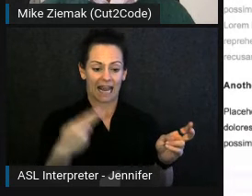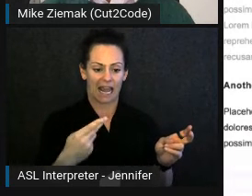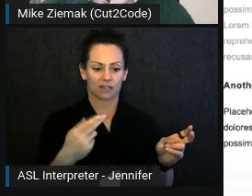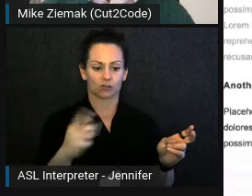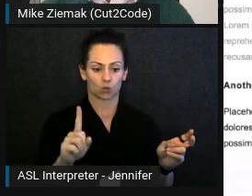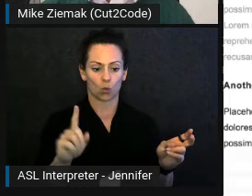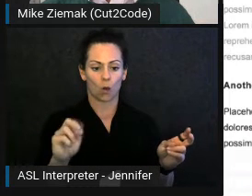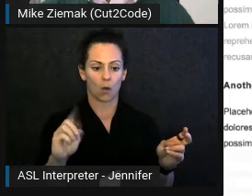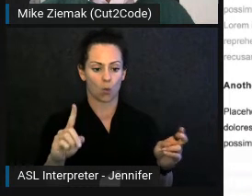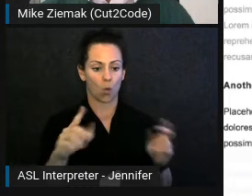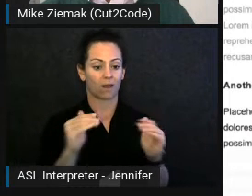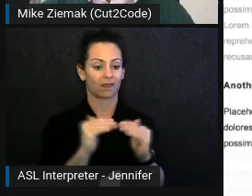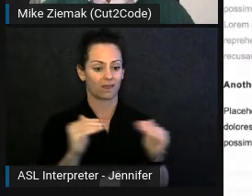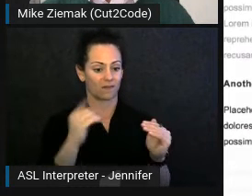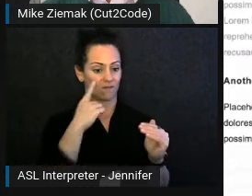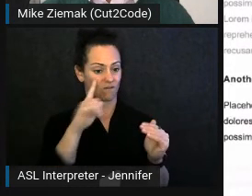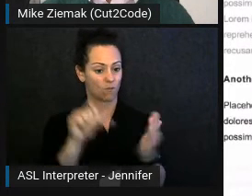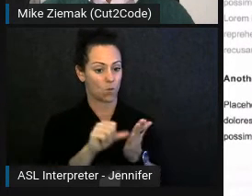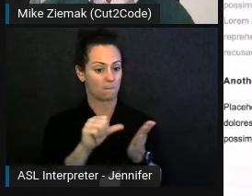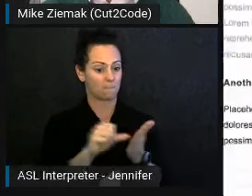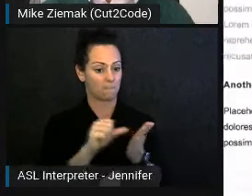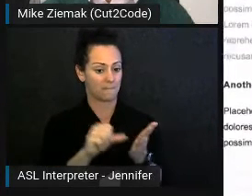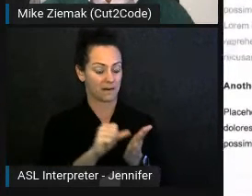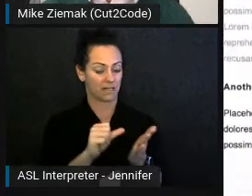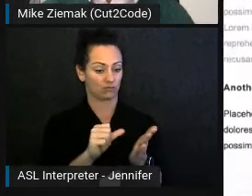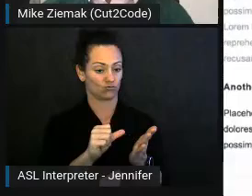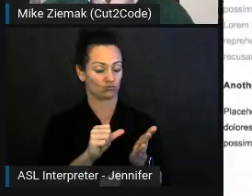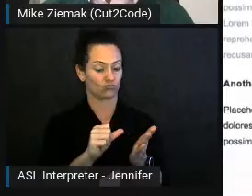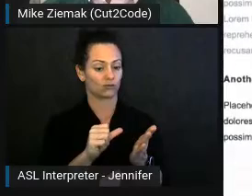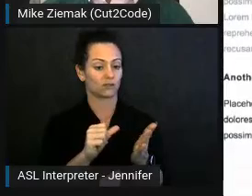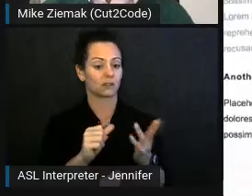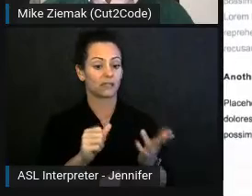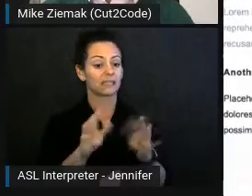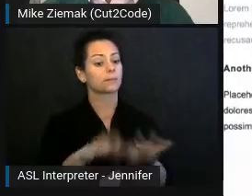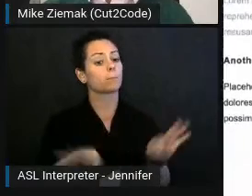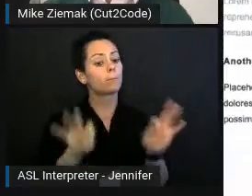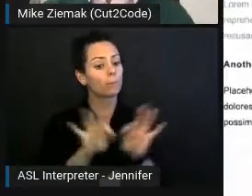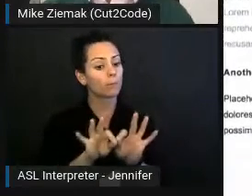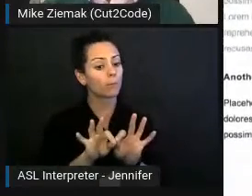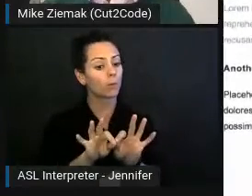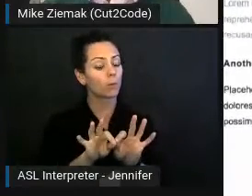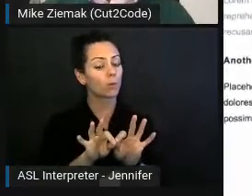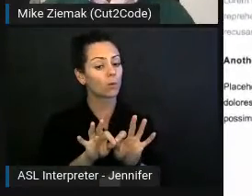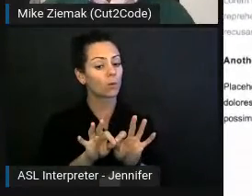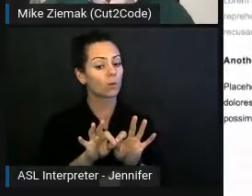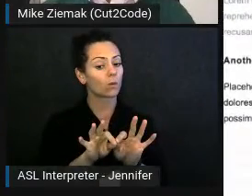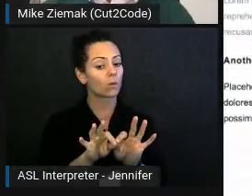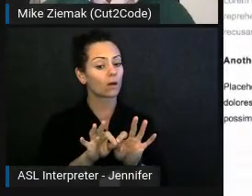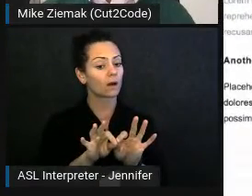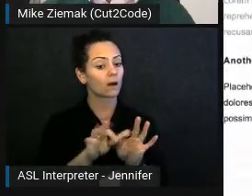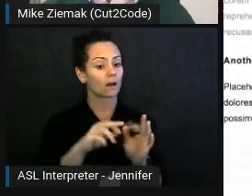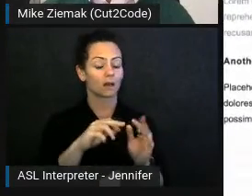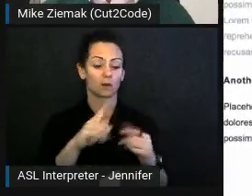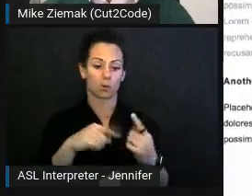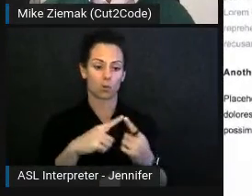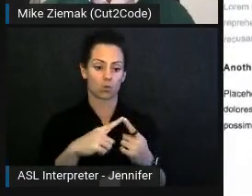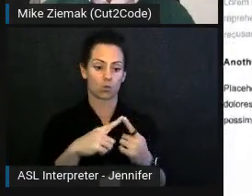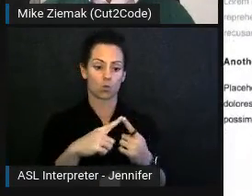It's also important from the reader's mode standpoint,